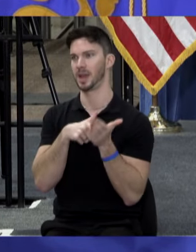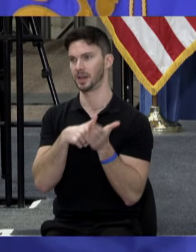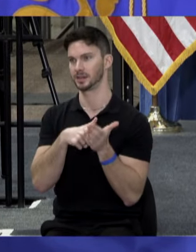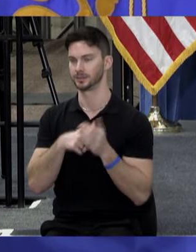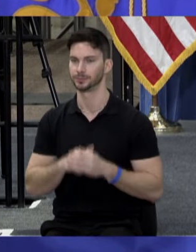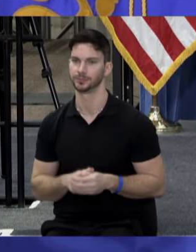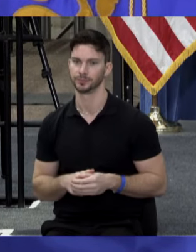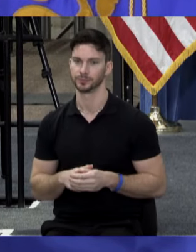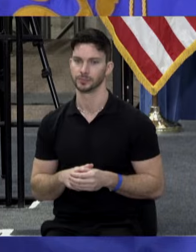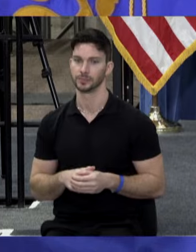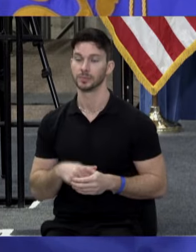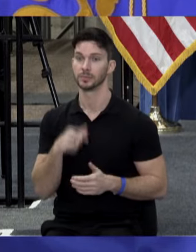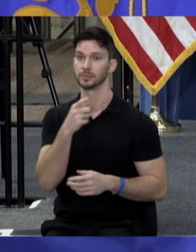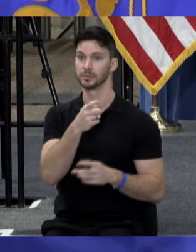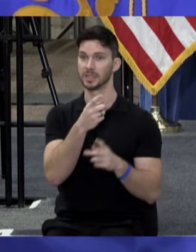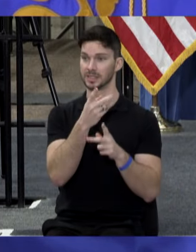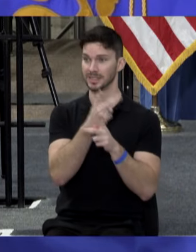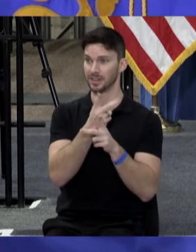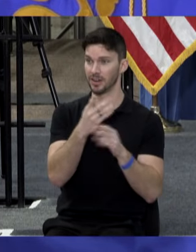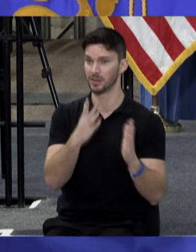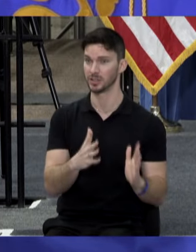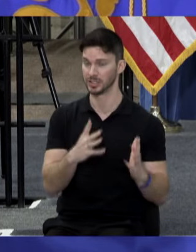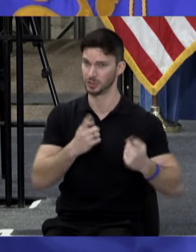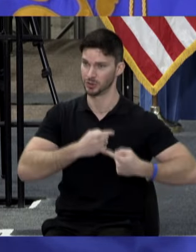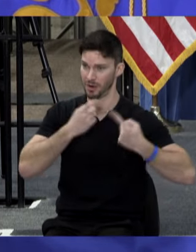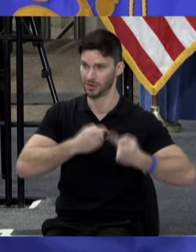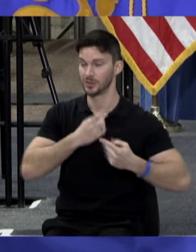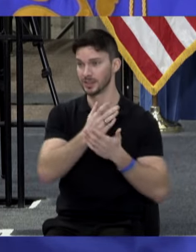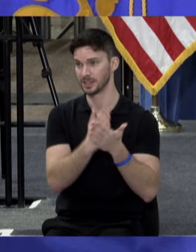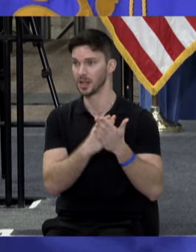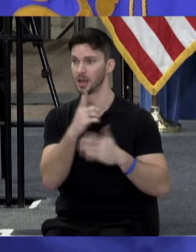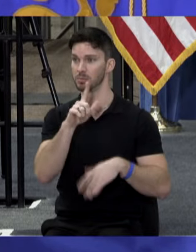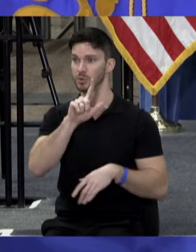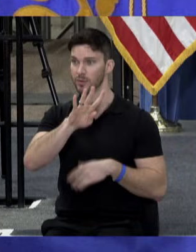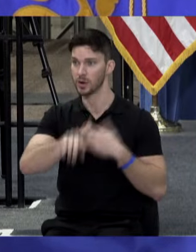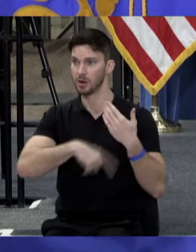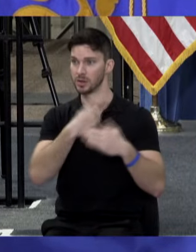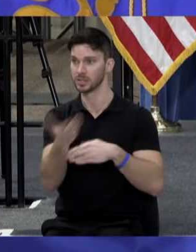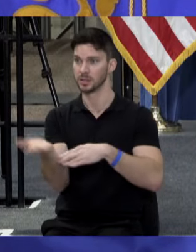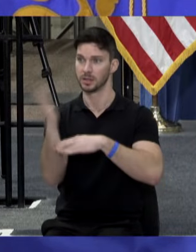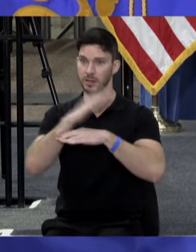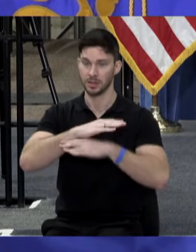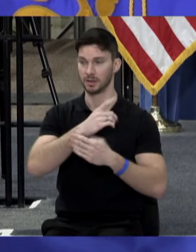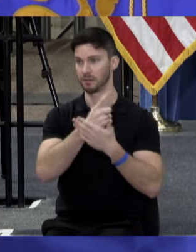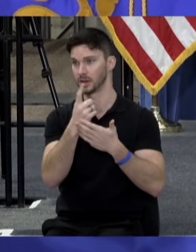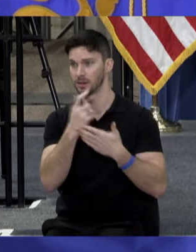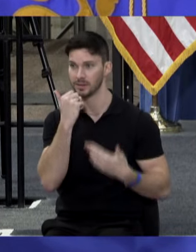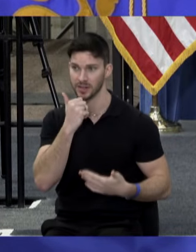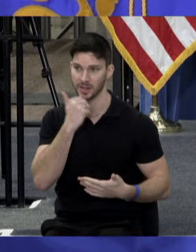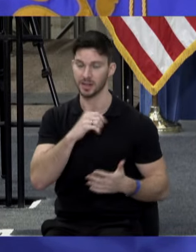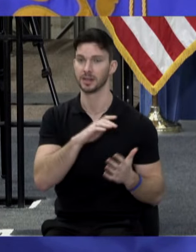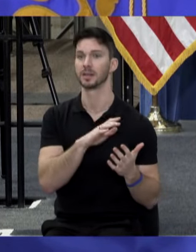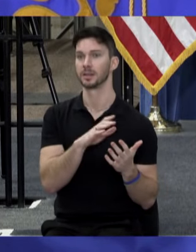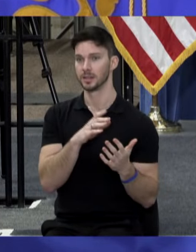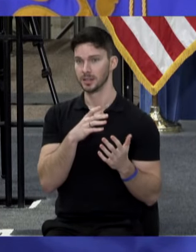caregivers work around the clock, 24 hours a day, seven days a week taking care of their loved ones